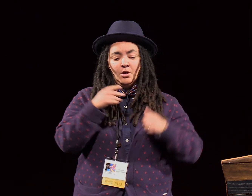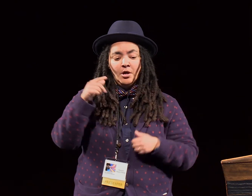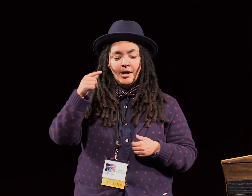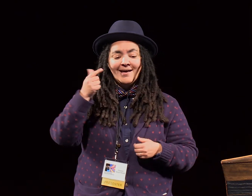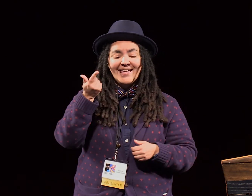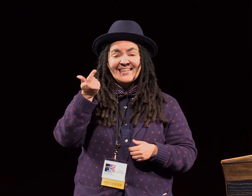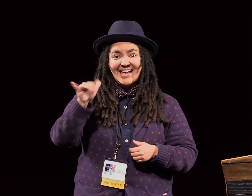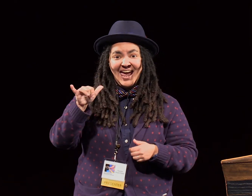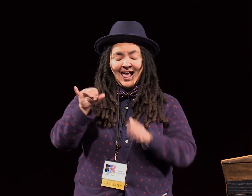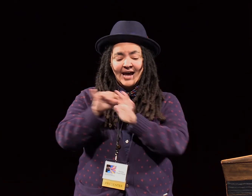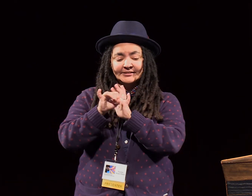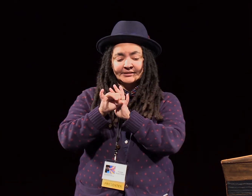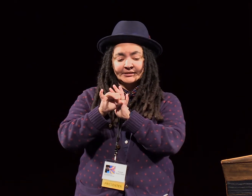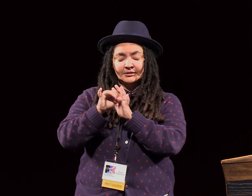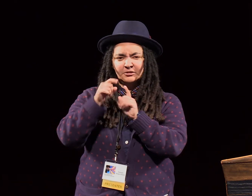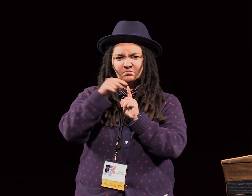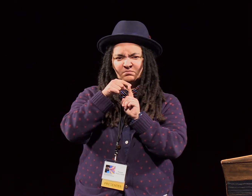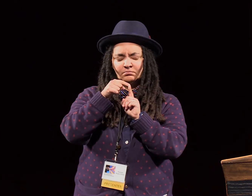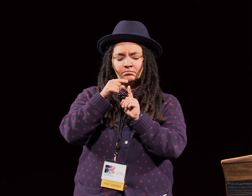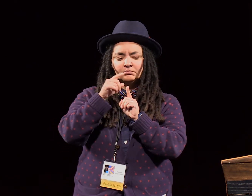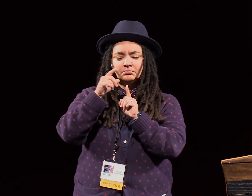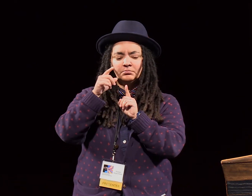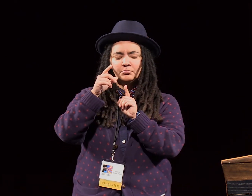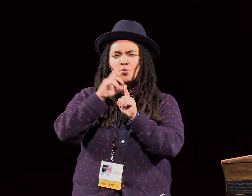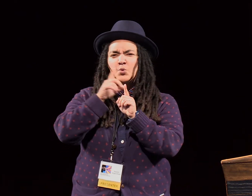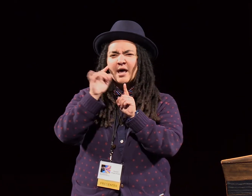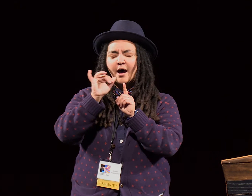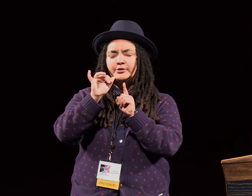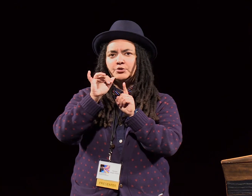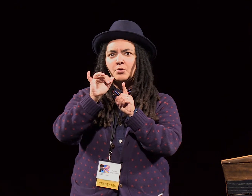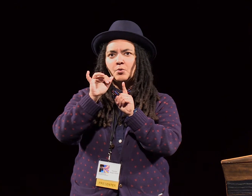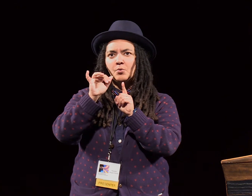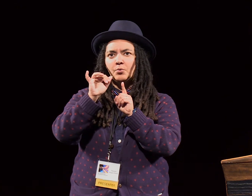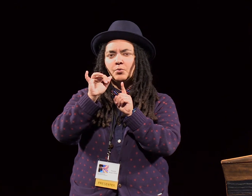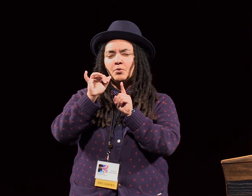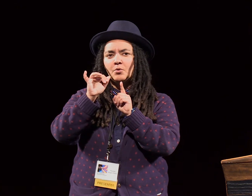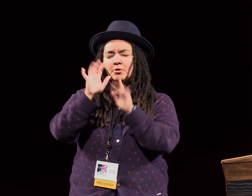Other research I want to mention prior to this is about the gay identity.